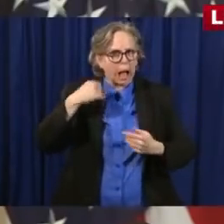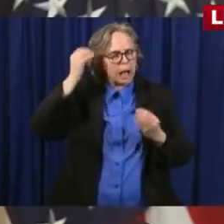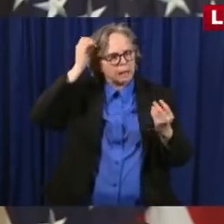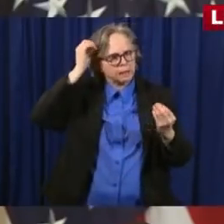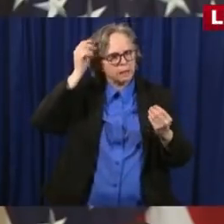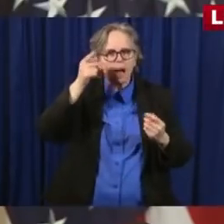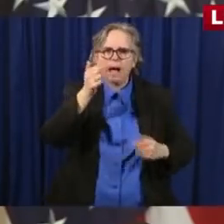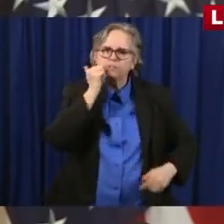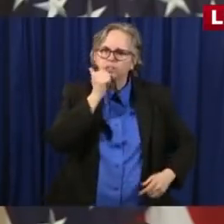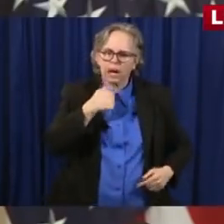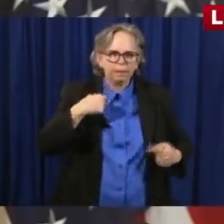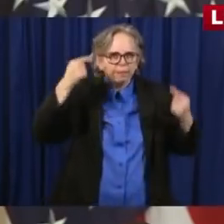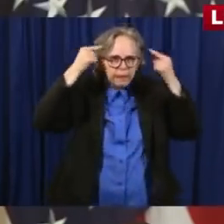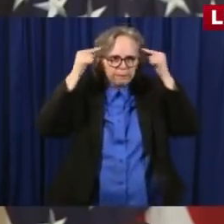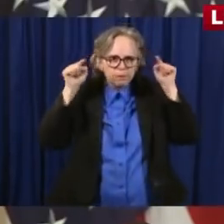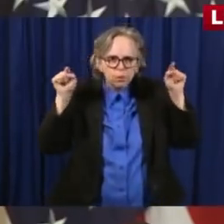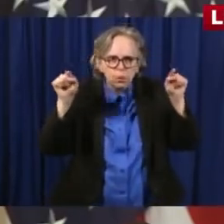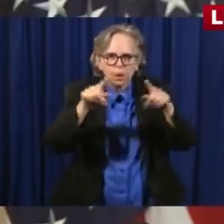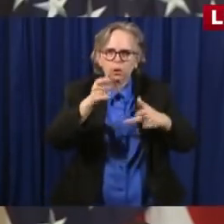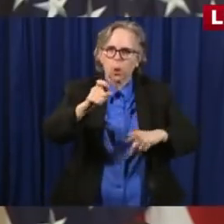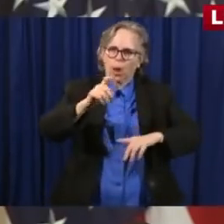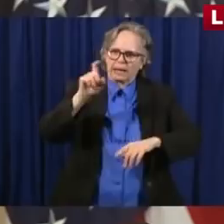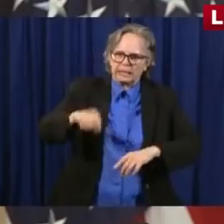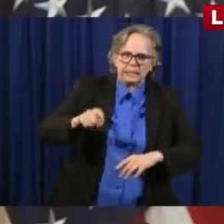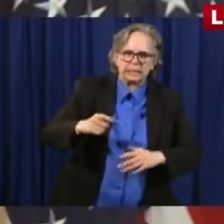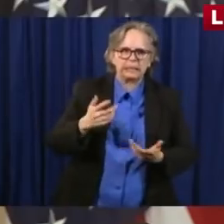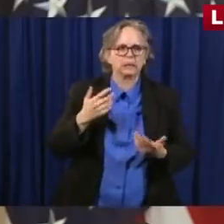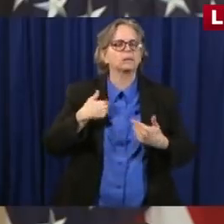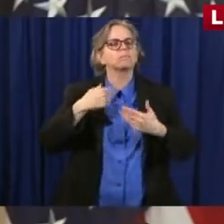CIRCUMSTANCES.